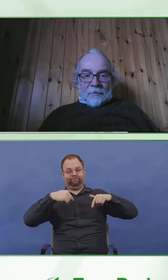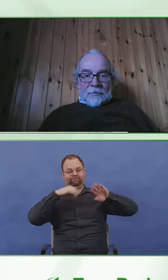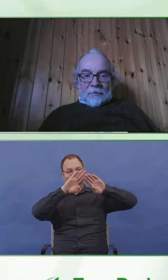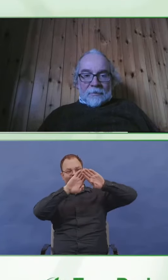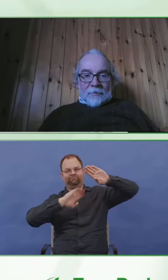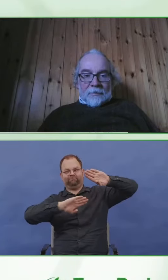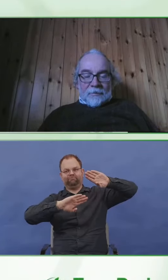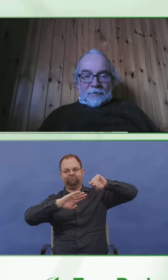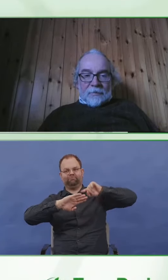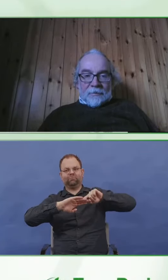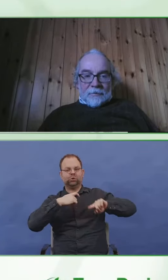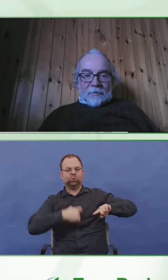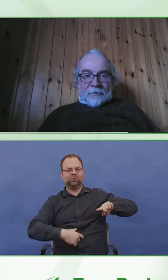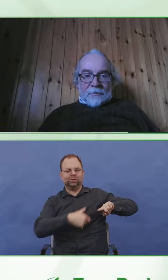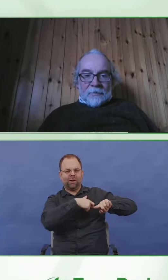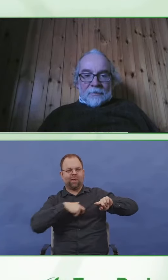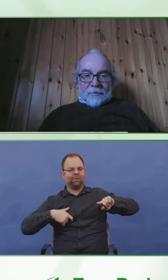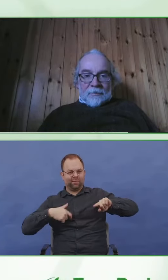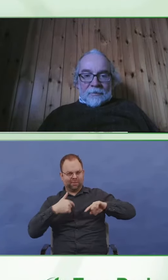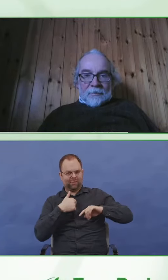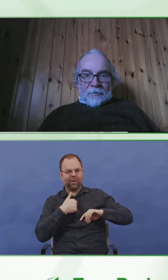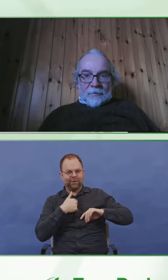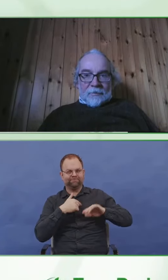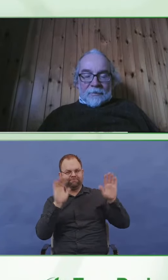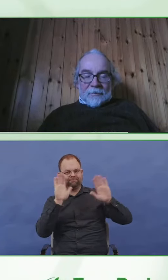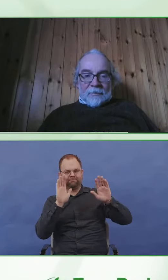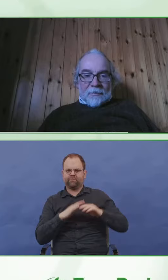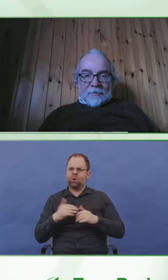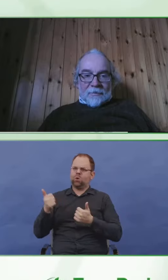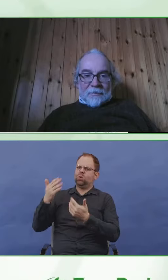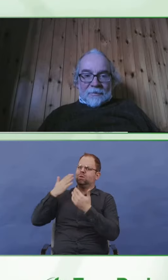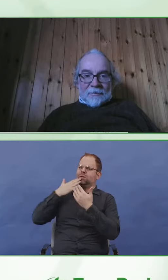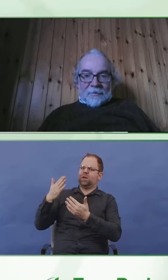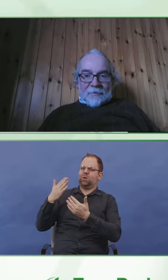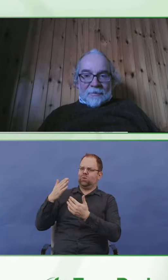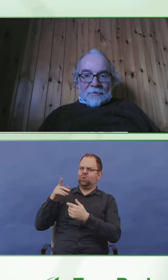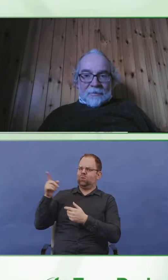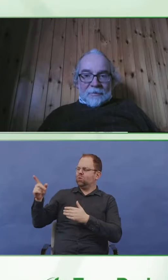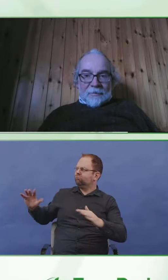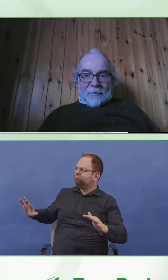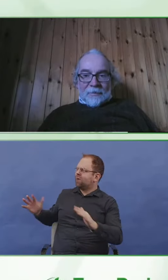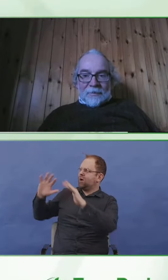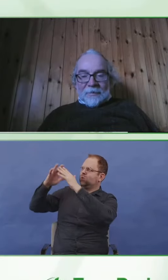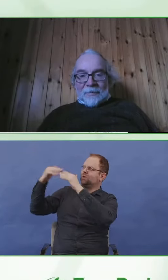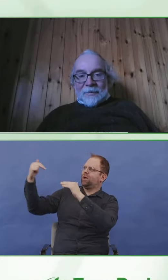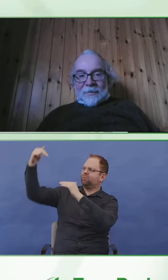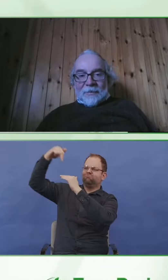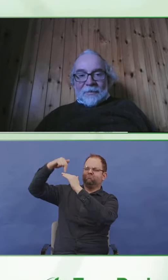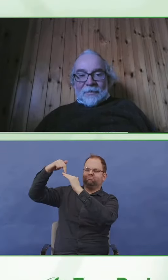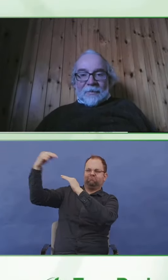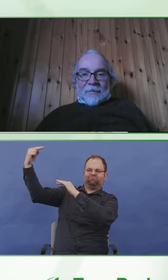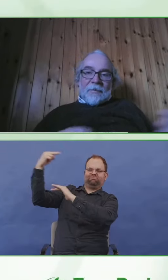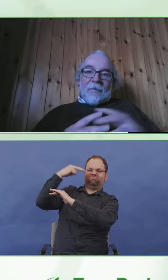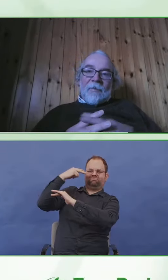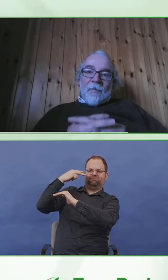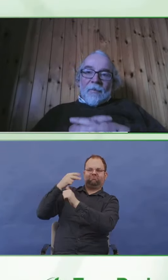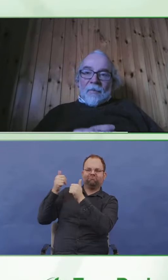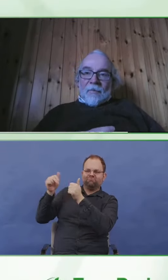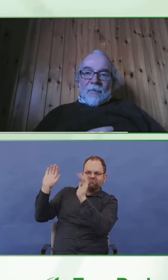related issues so why is K important for the ILO? And can you tell us more about your position in this regard?